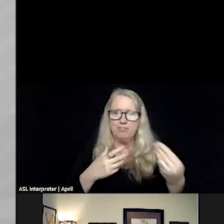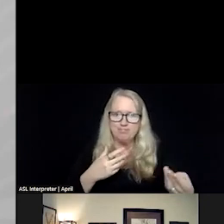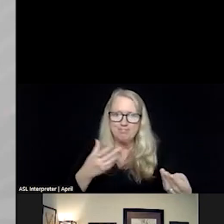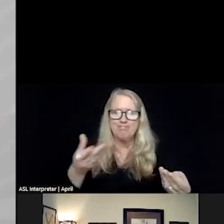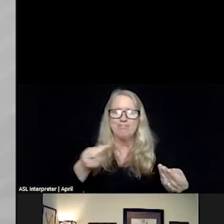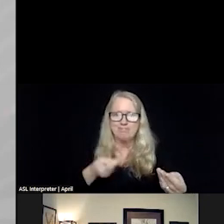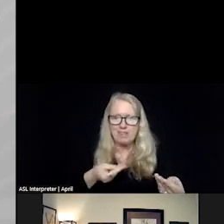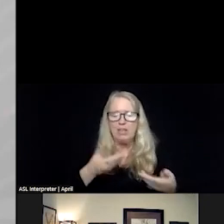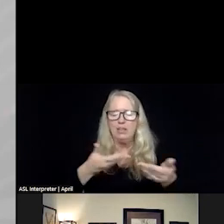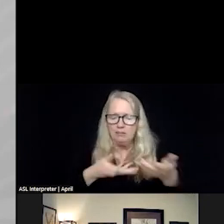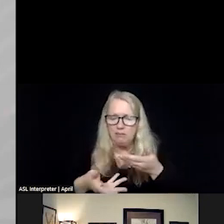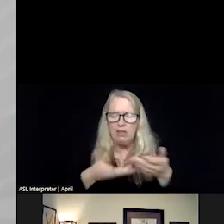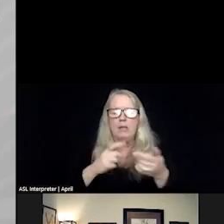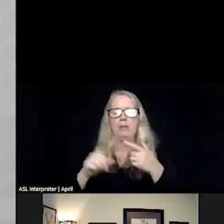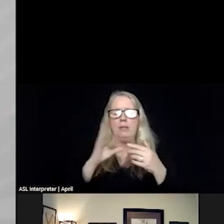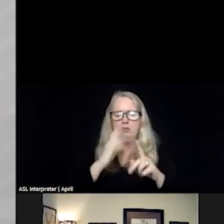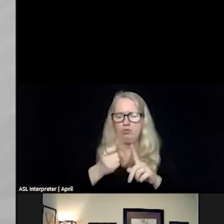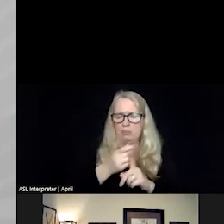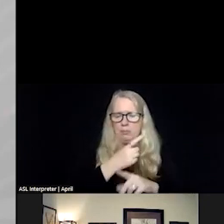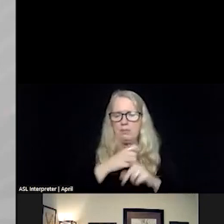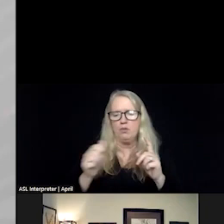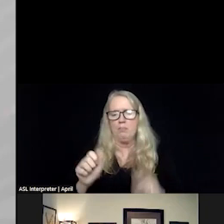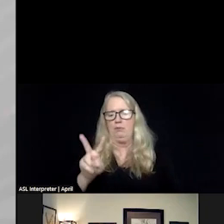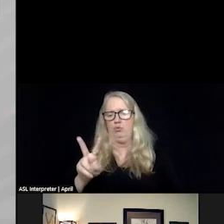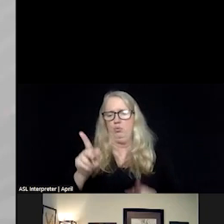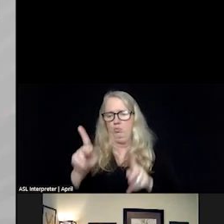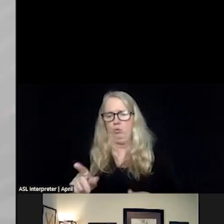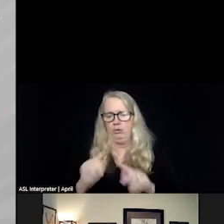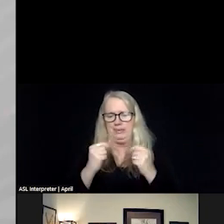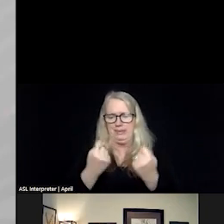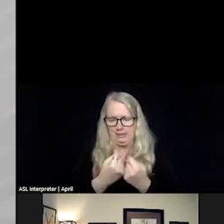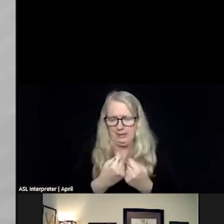ALLOWENSS FROM DEVIATING FROM THE TWO-PERSON TEAM BECAUSE OF THE